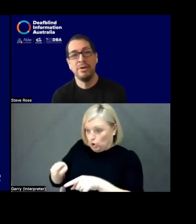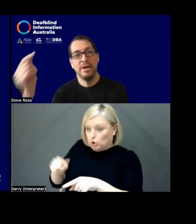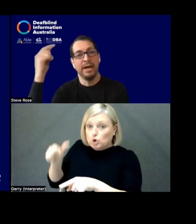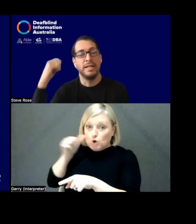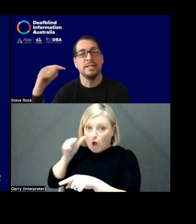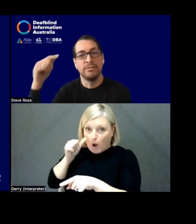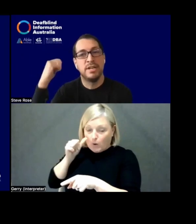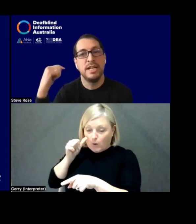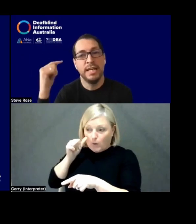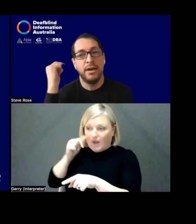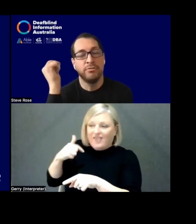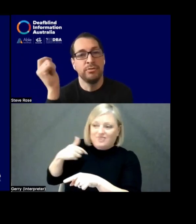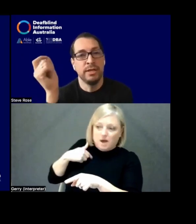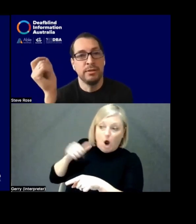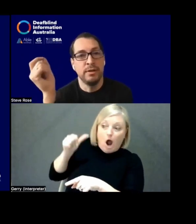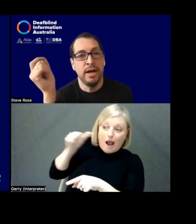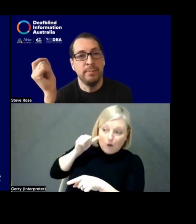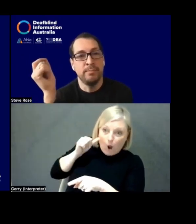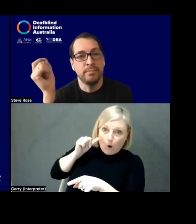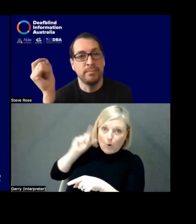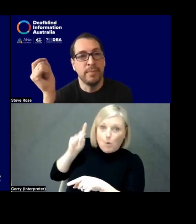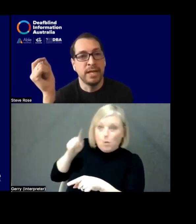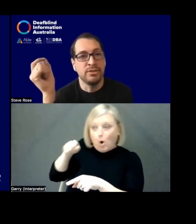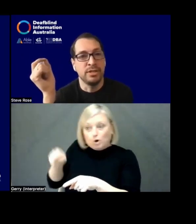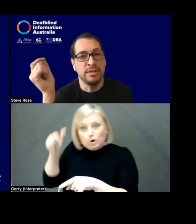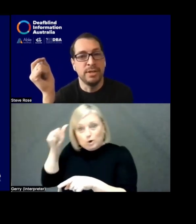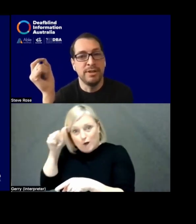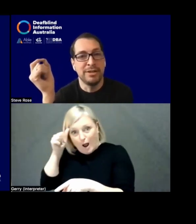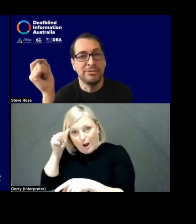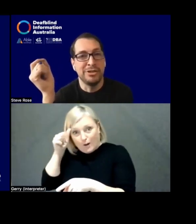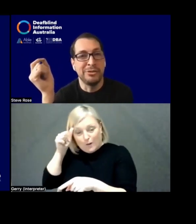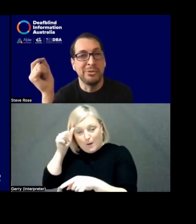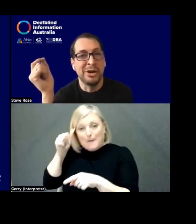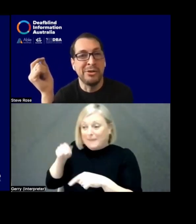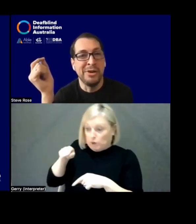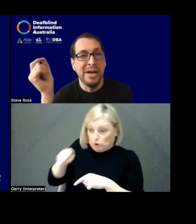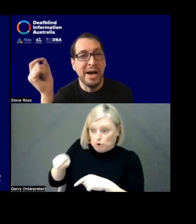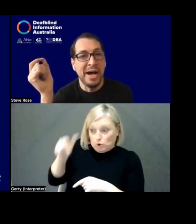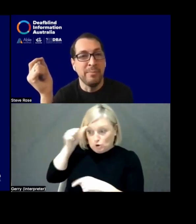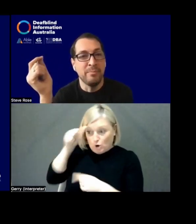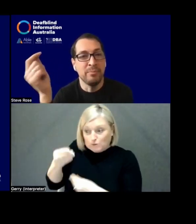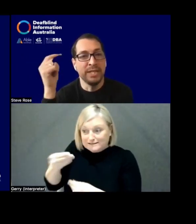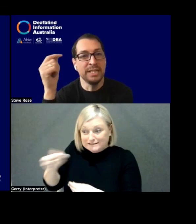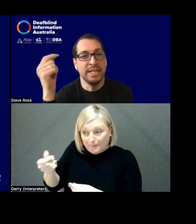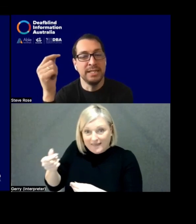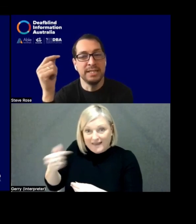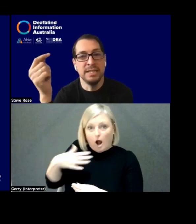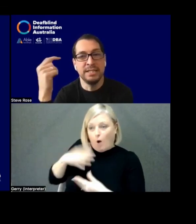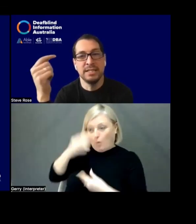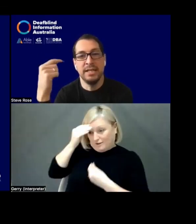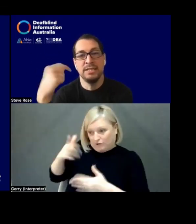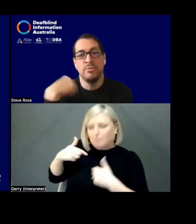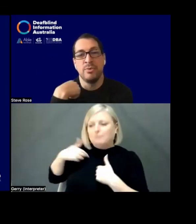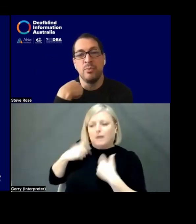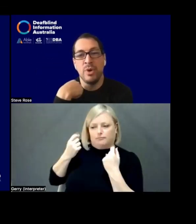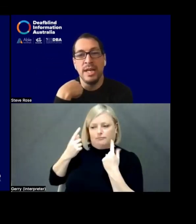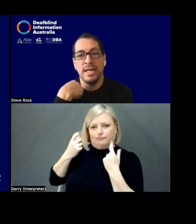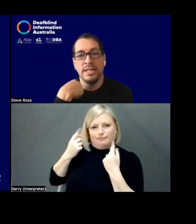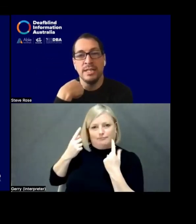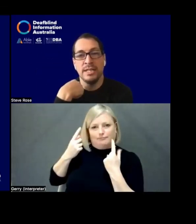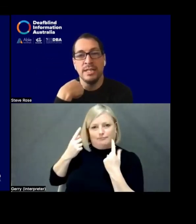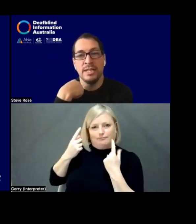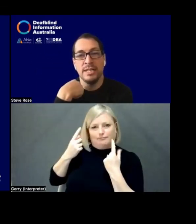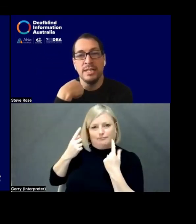I think it's a really helpful little mantra that's been around for a little while. We as hearing sighted